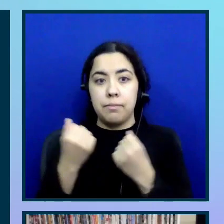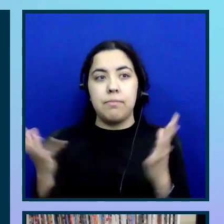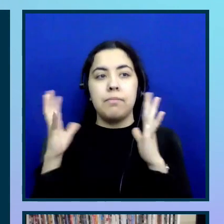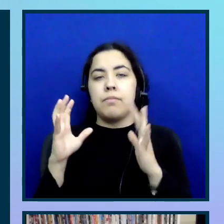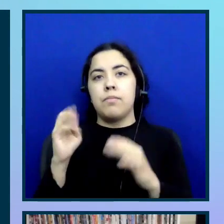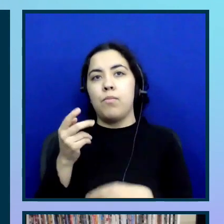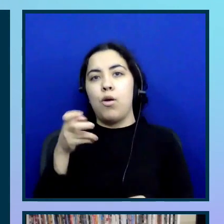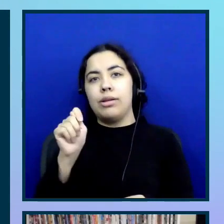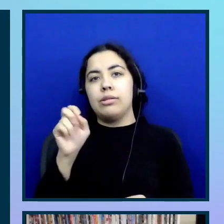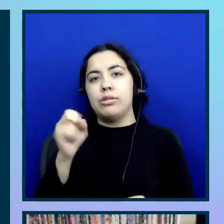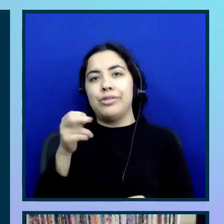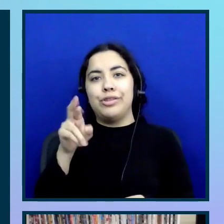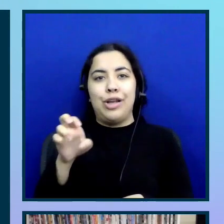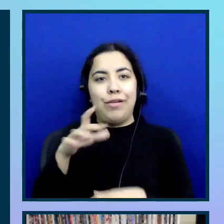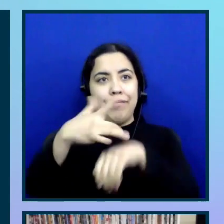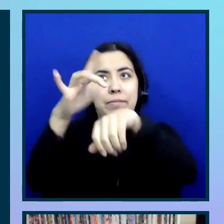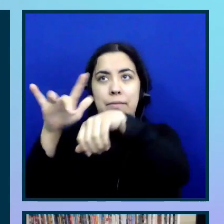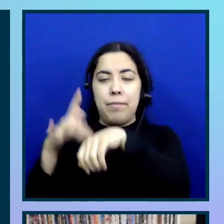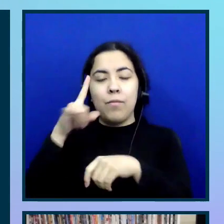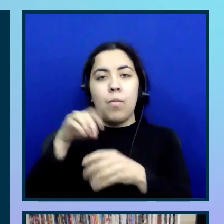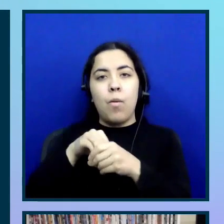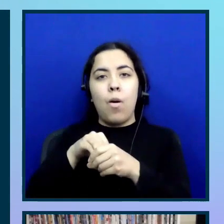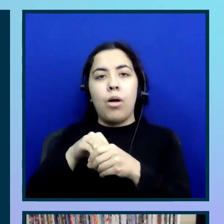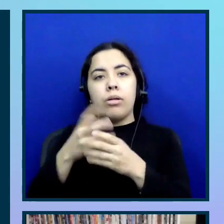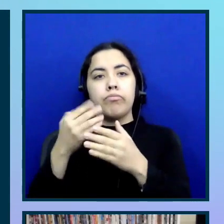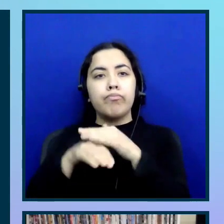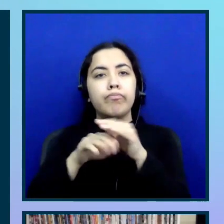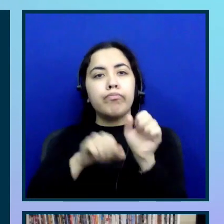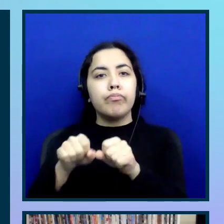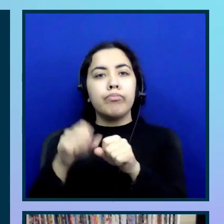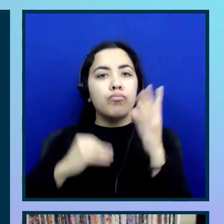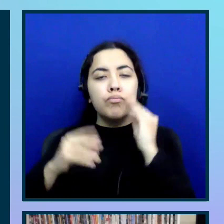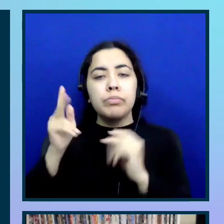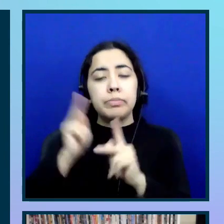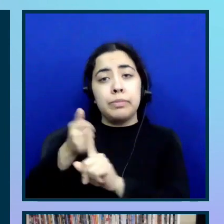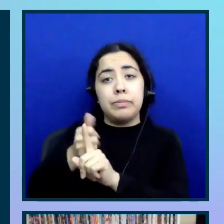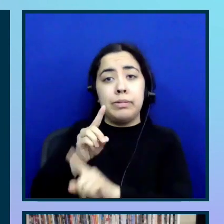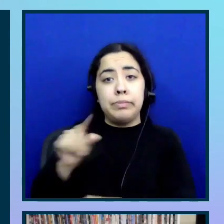by creating more inclusive experiences. So what this comes down to is people with disabilities have the right